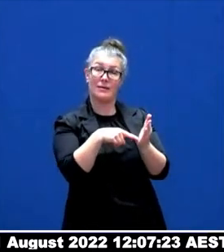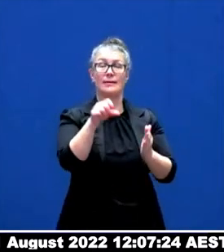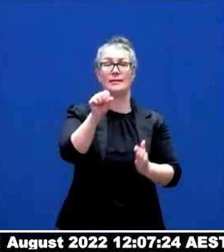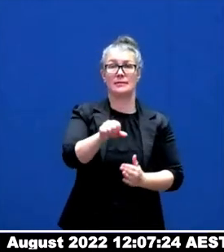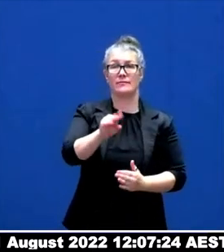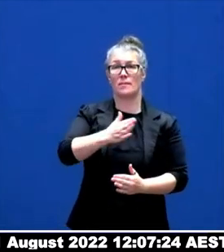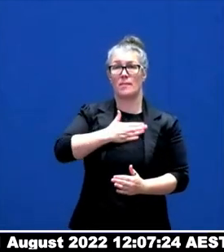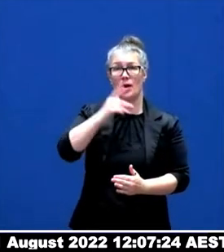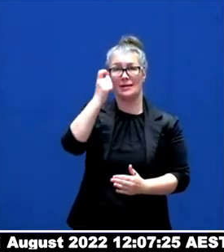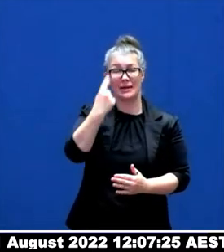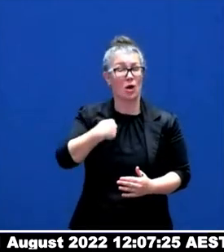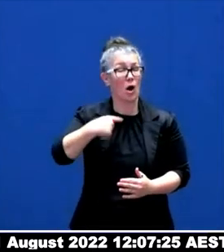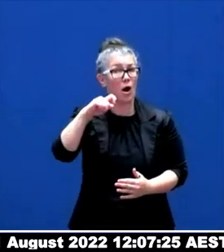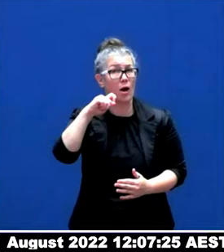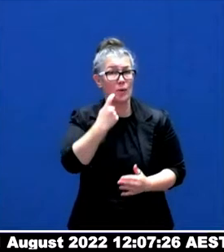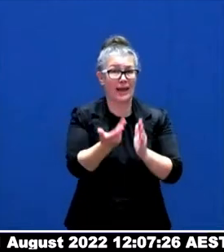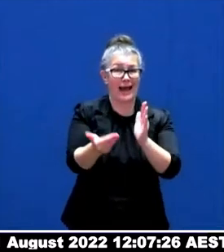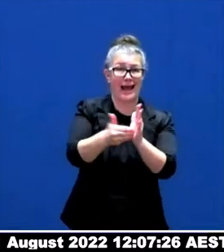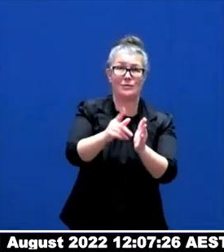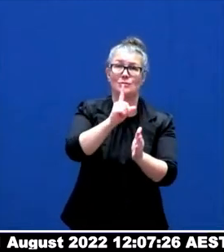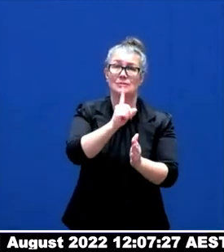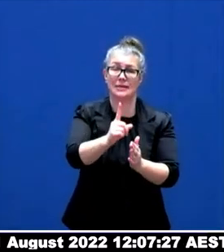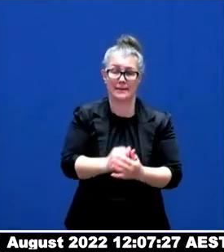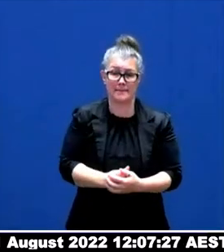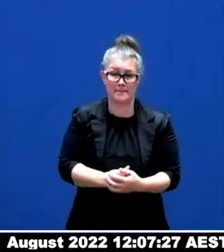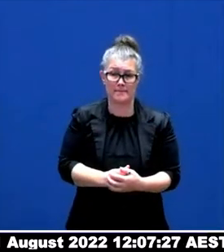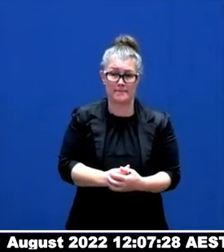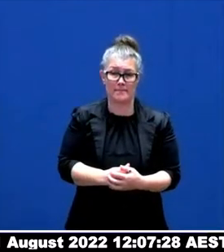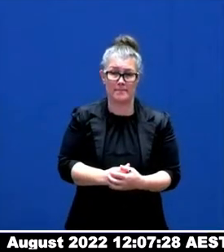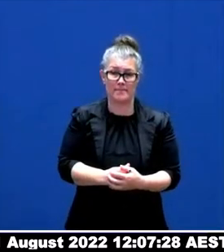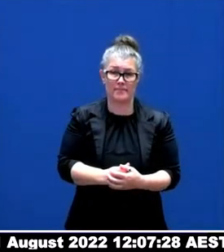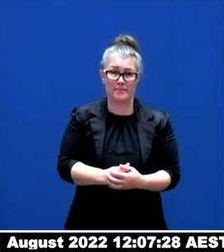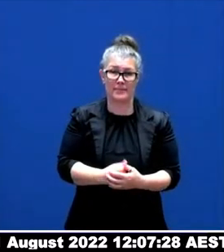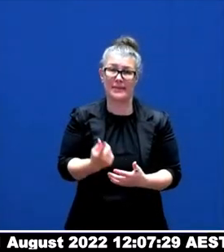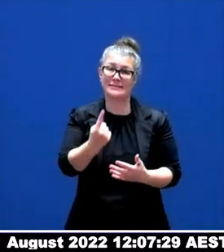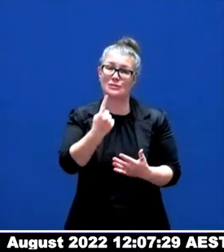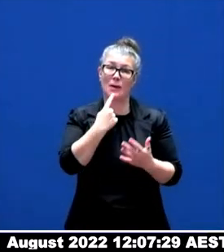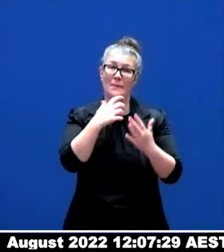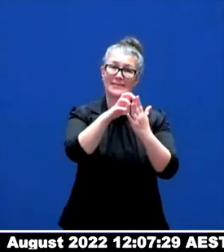I will just say, though, that this part of the statement does fall under the remit of